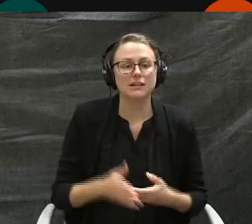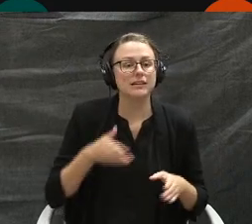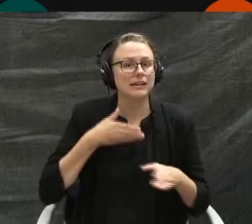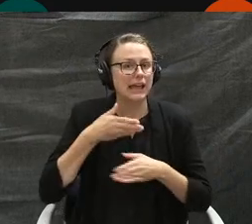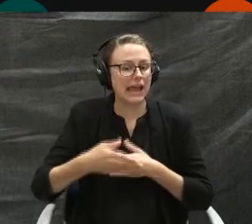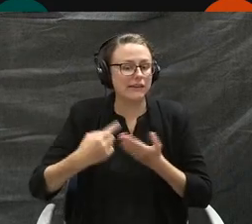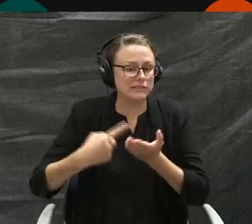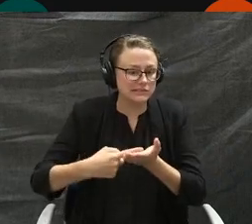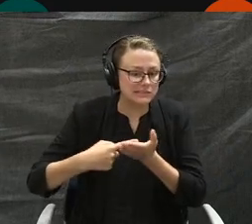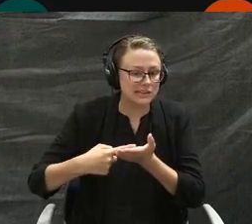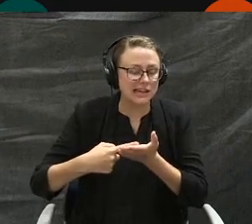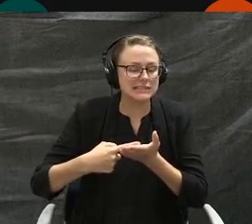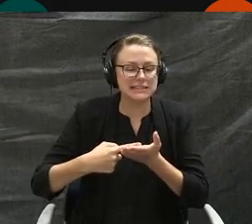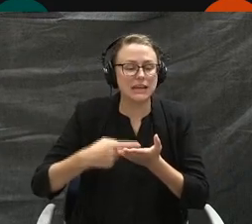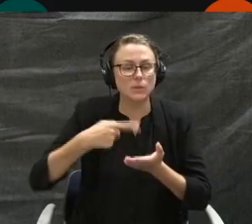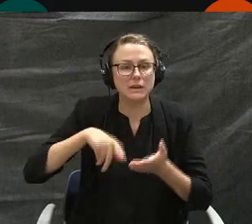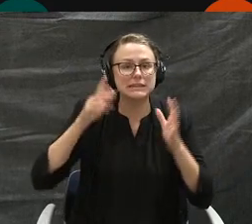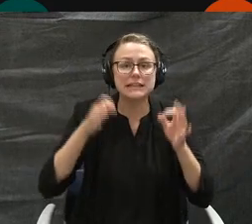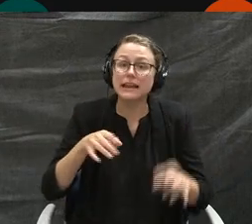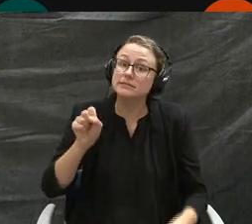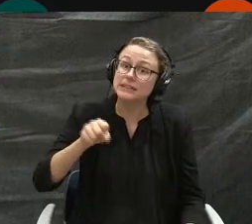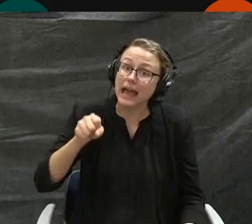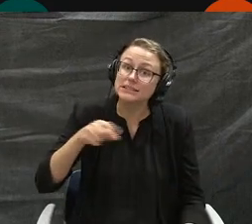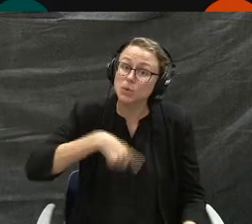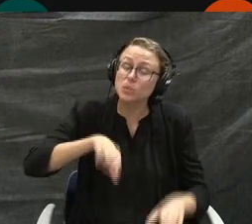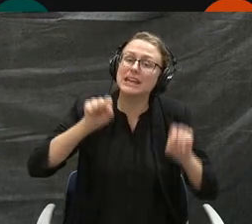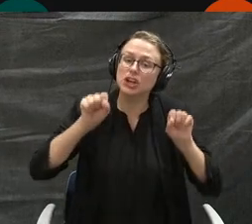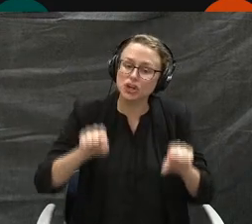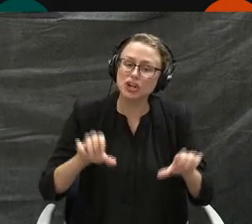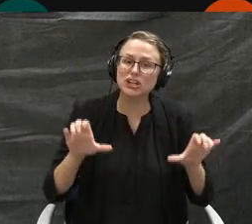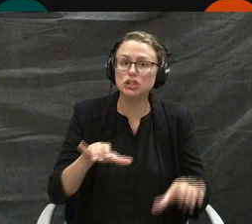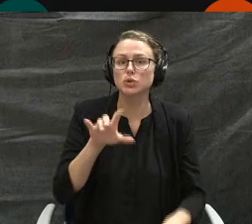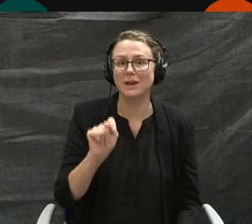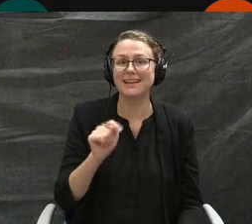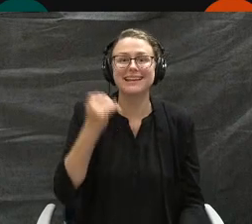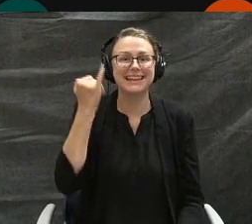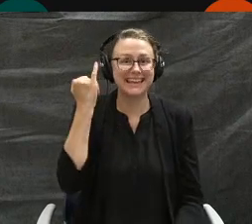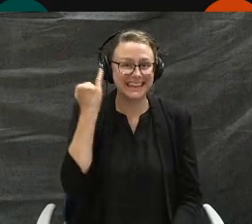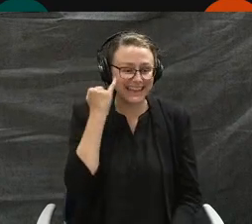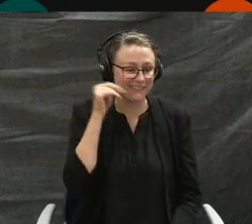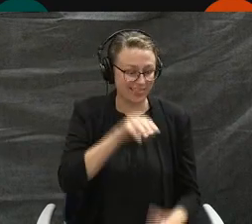that we could do it that if this were the model that was chosen,